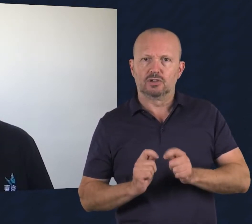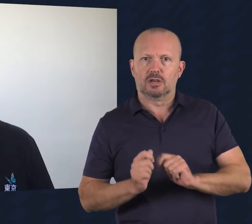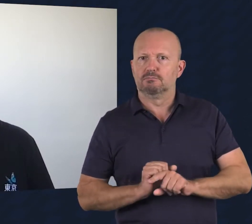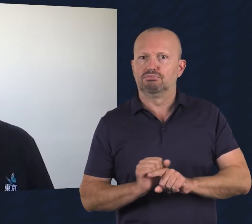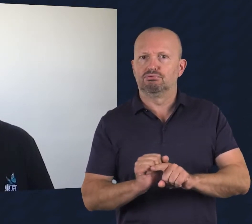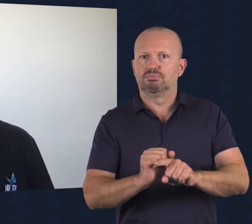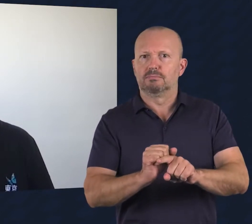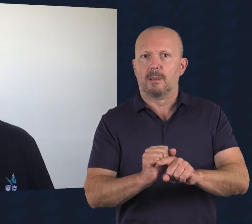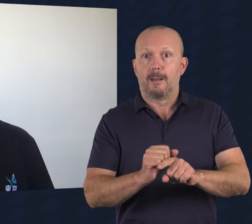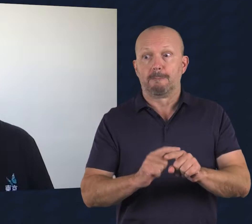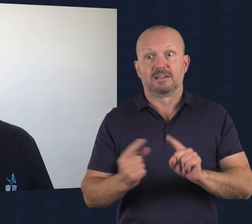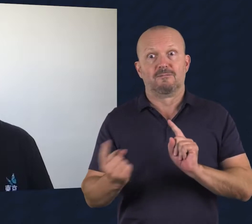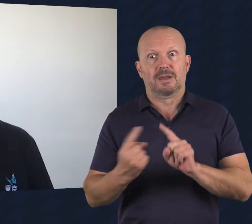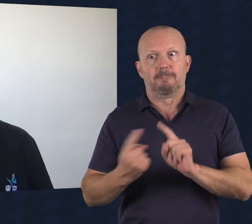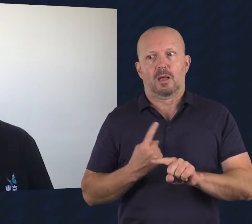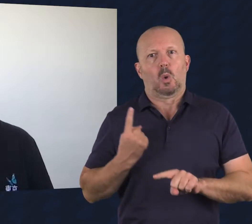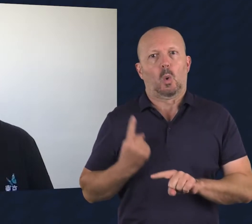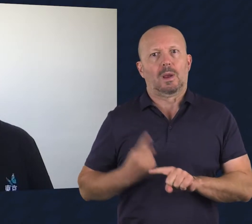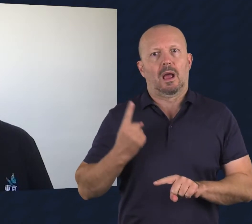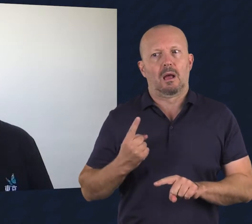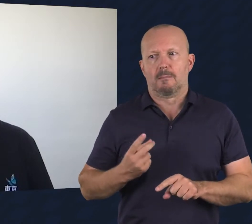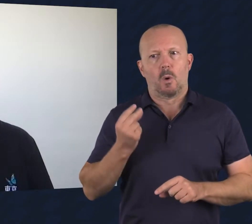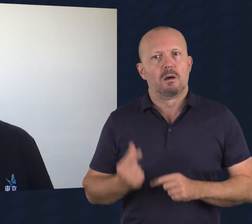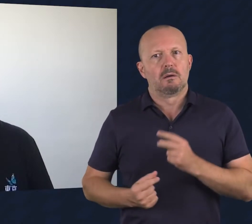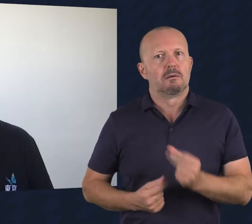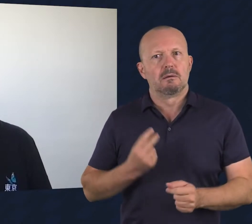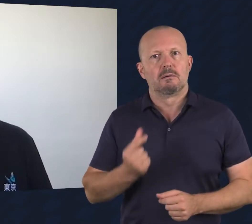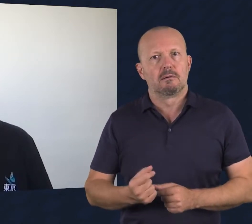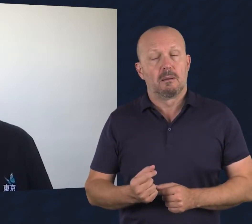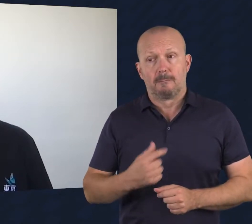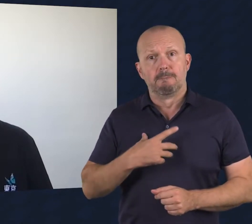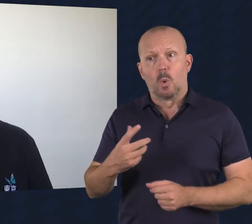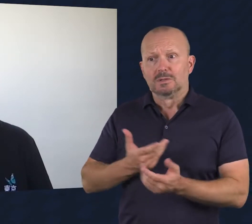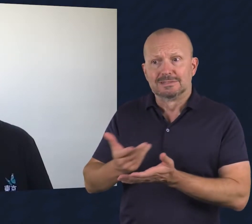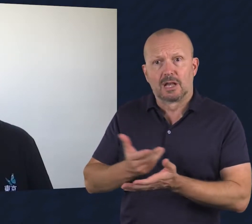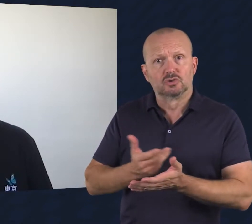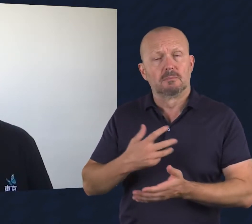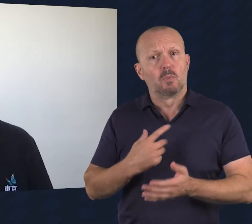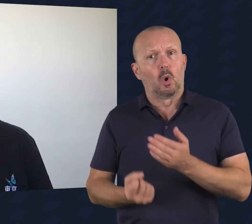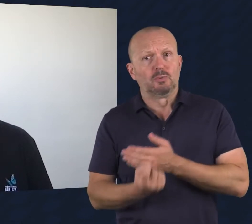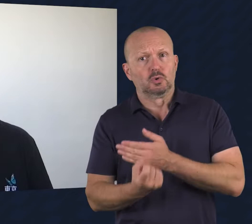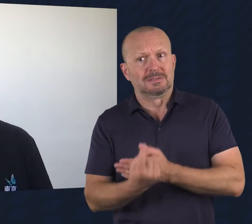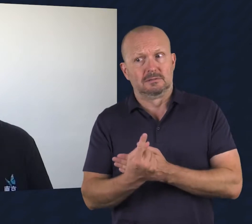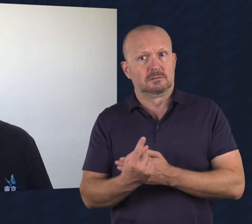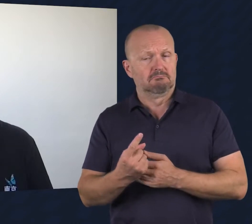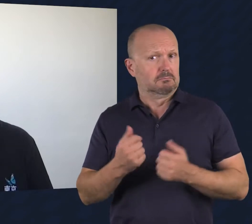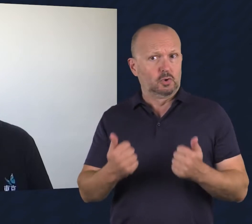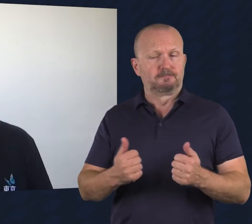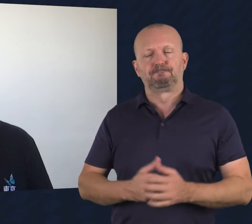This also shortened the feedback loop and enabled discussions, questions, and opportunities that may not have presented themselves otherwise.